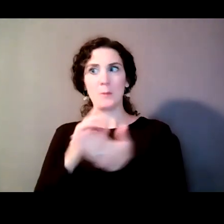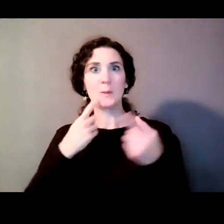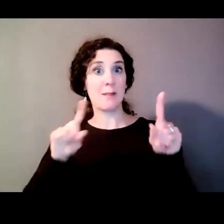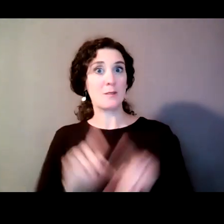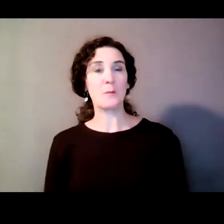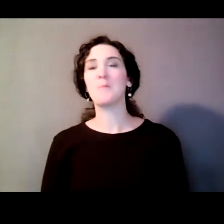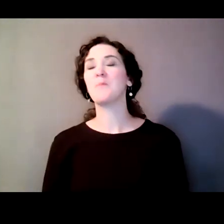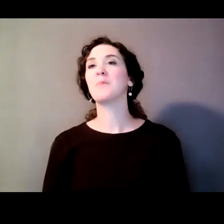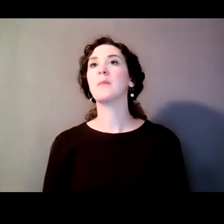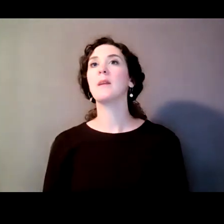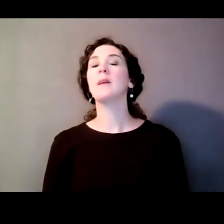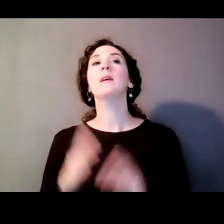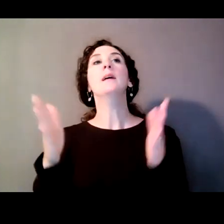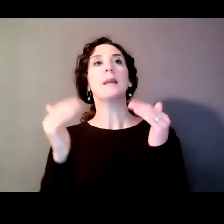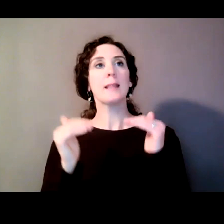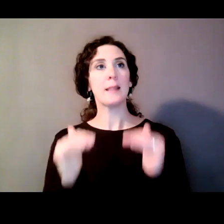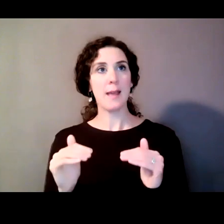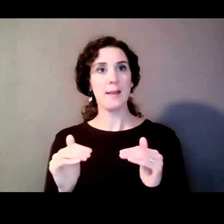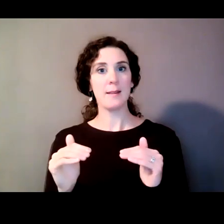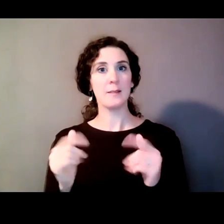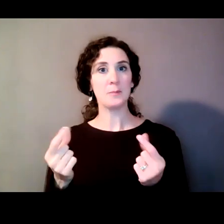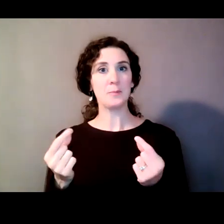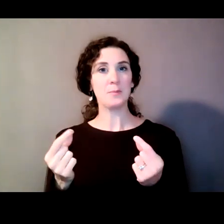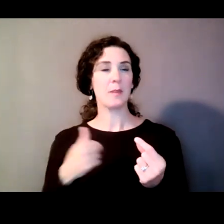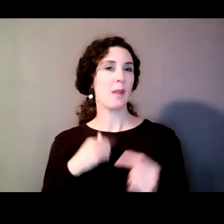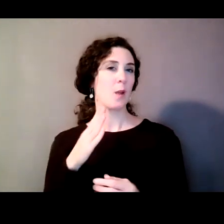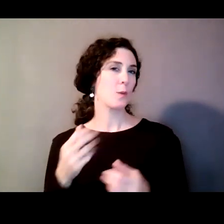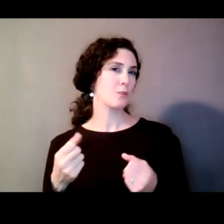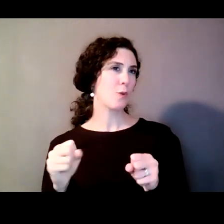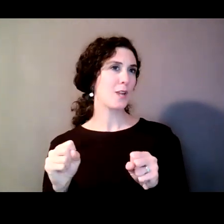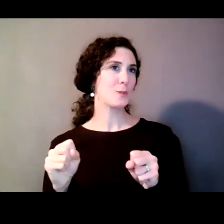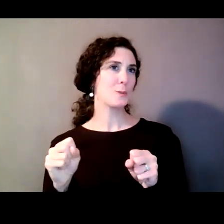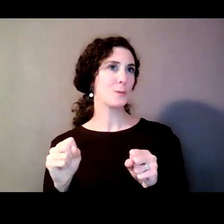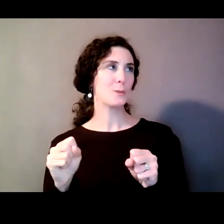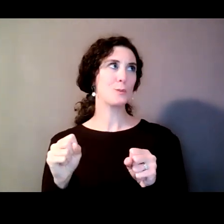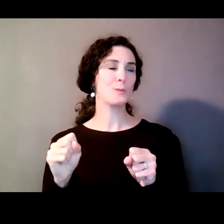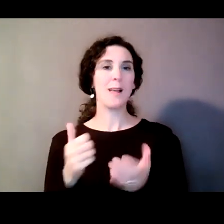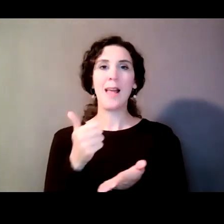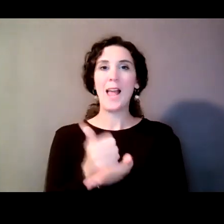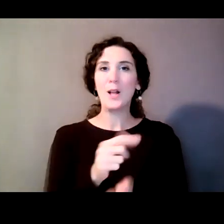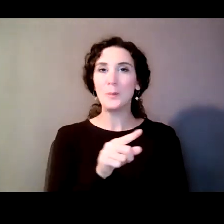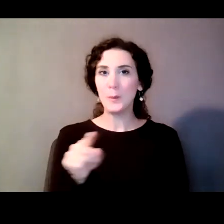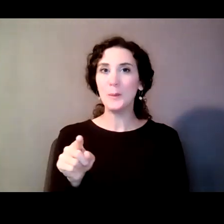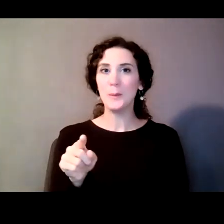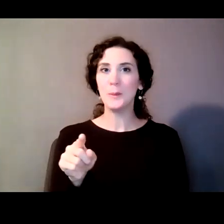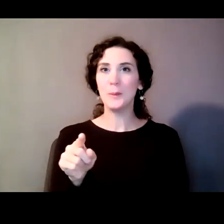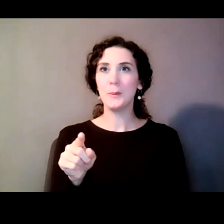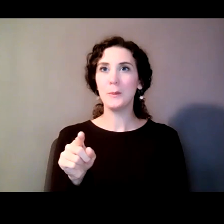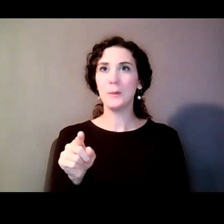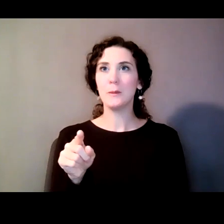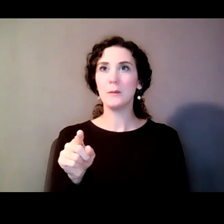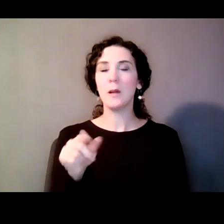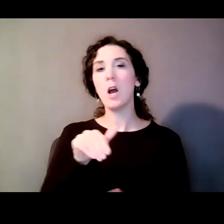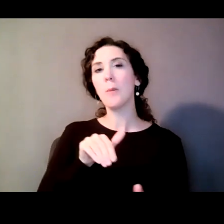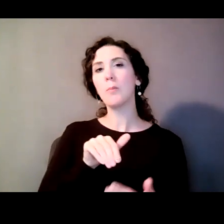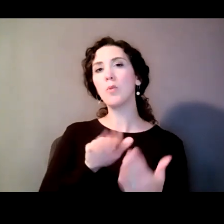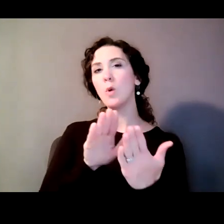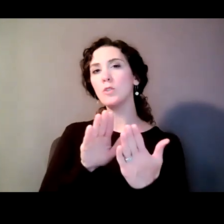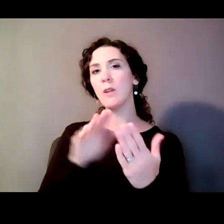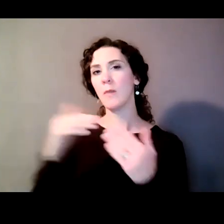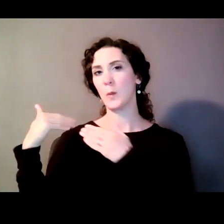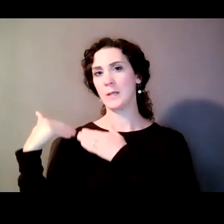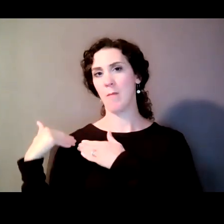And then I'm going to try to help you approach that responsibility by sharing